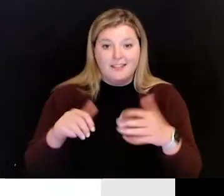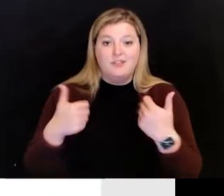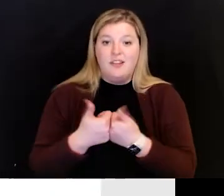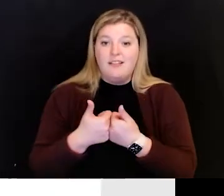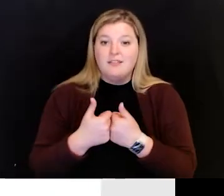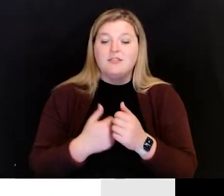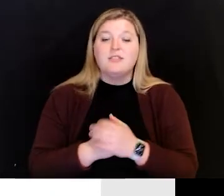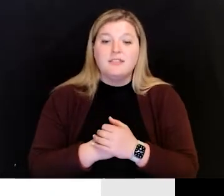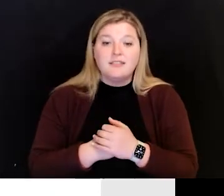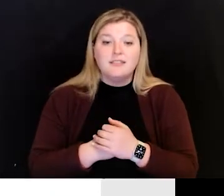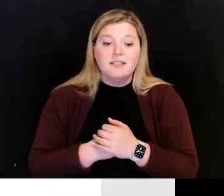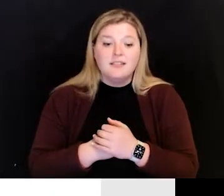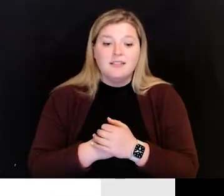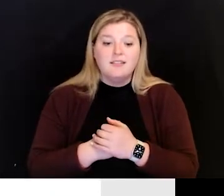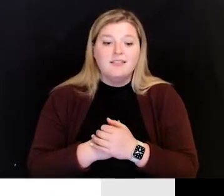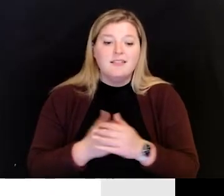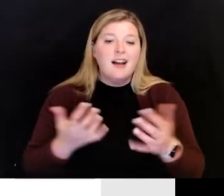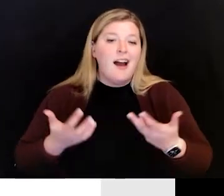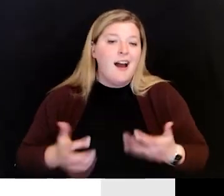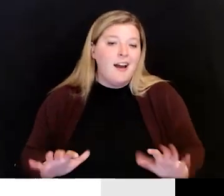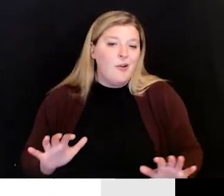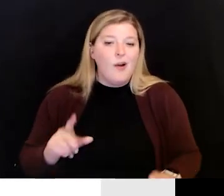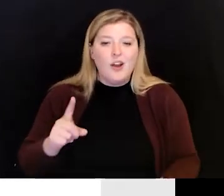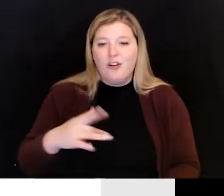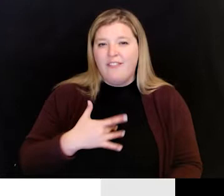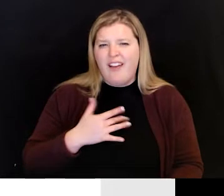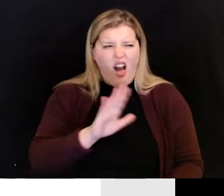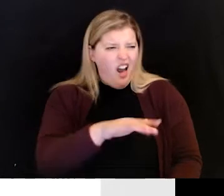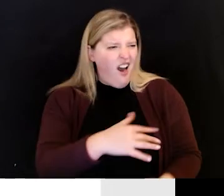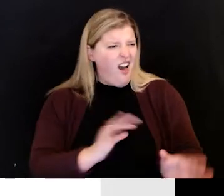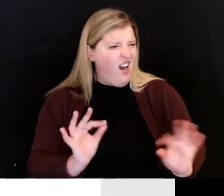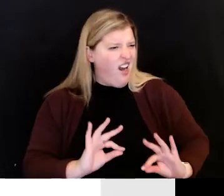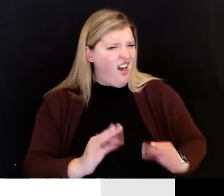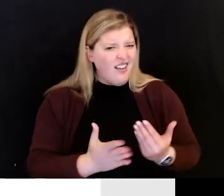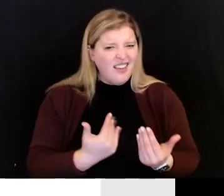I don't want to make it seem like it was easy by any means.